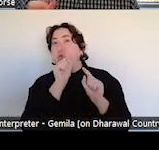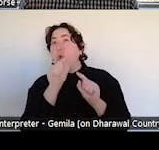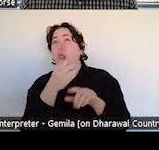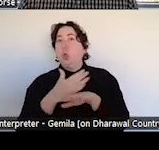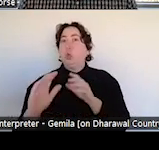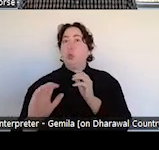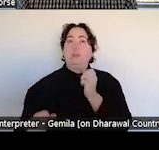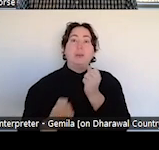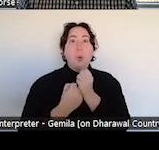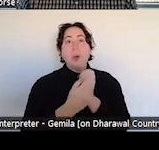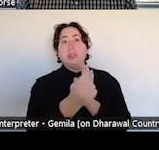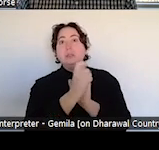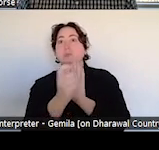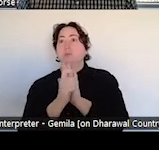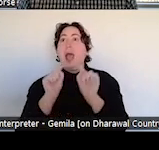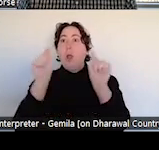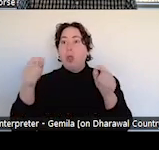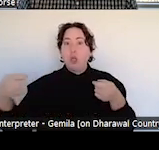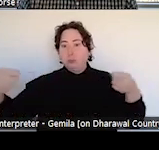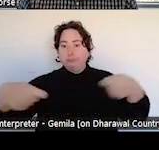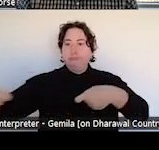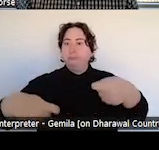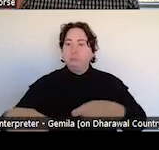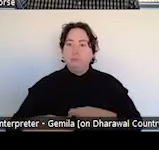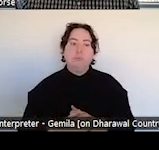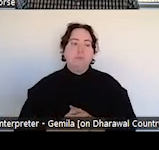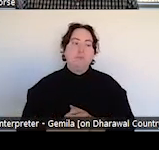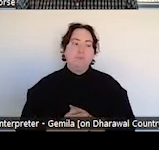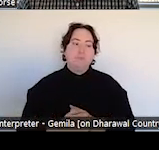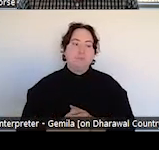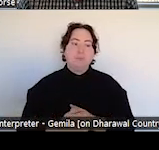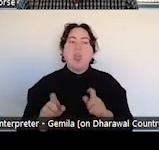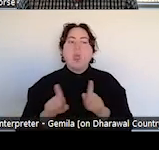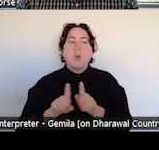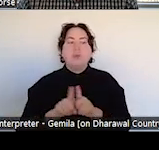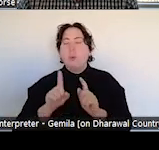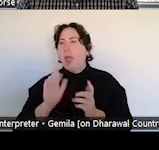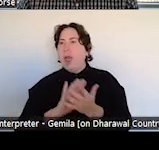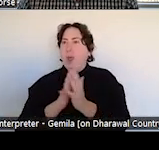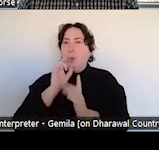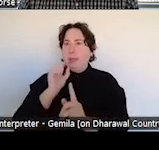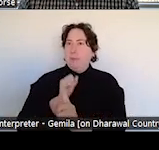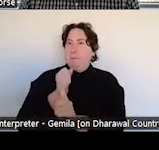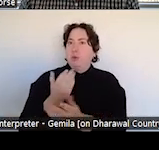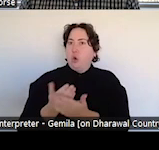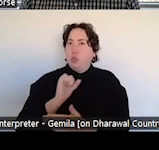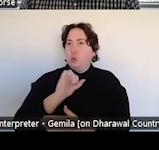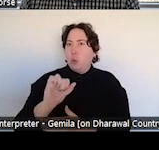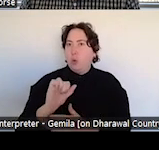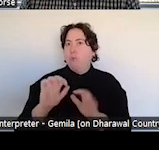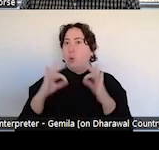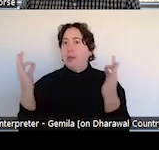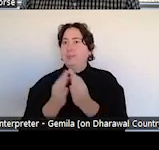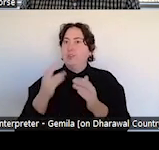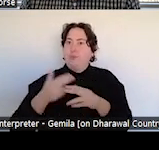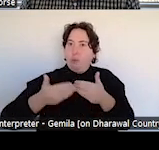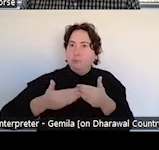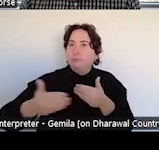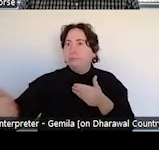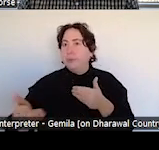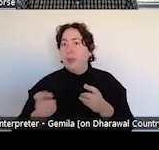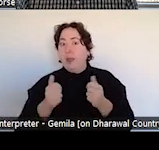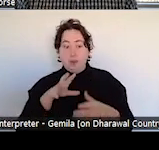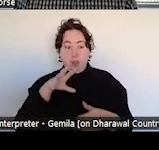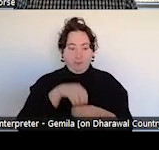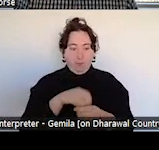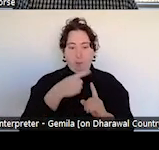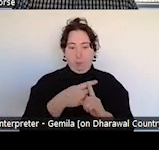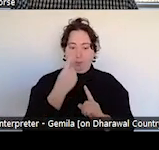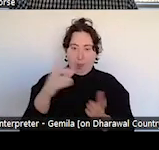transformation to your organisation in the longer term after participating in the program?